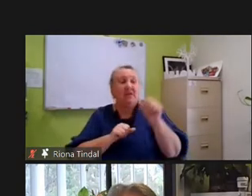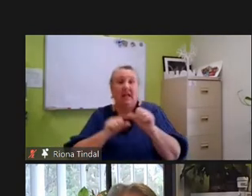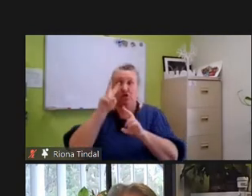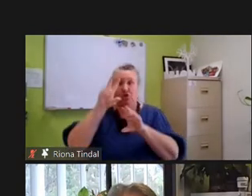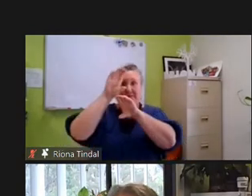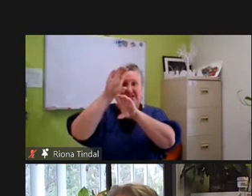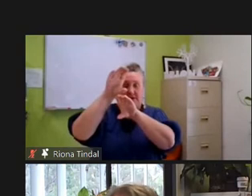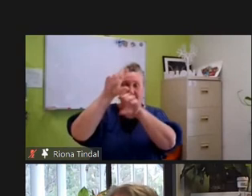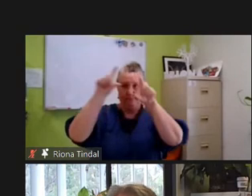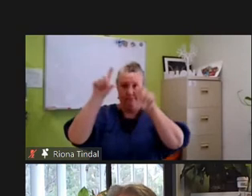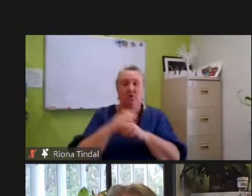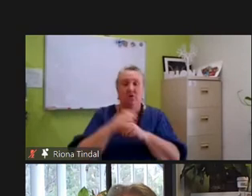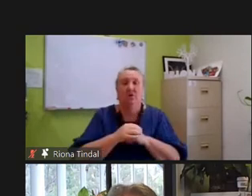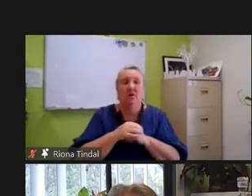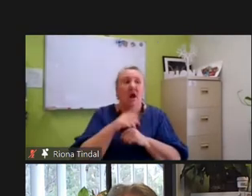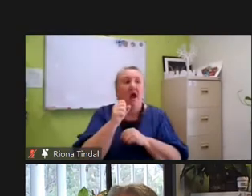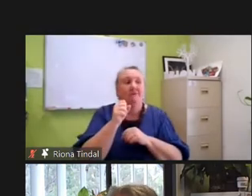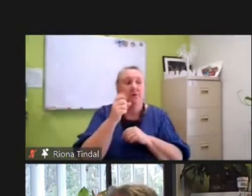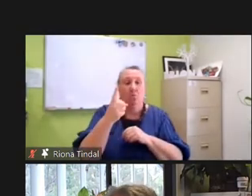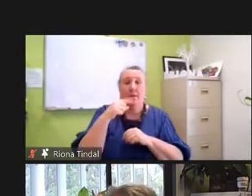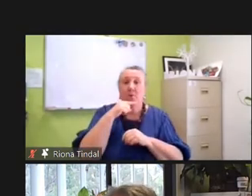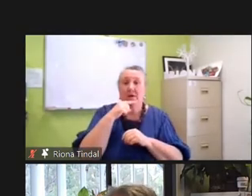and she's looking at him and saying, "Okay." And then, we've got a split screen,